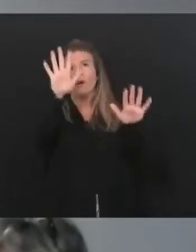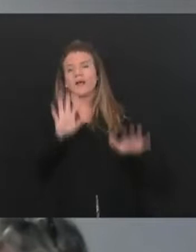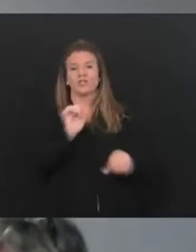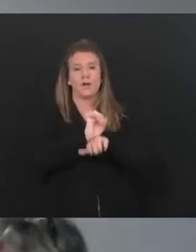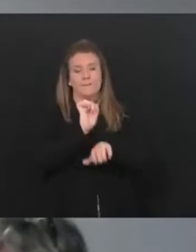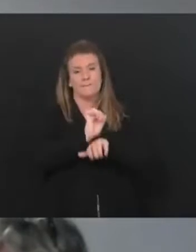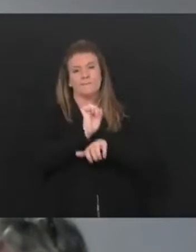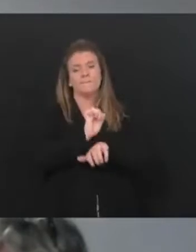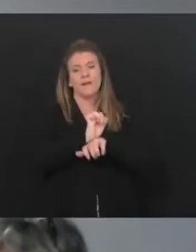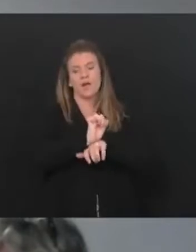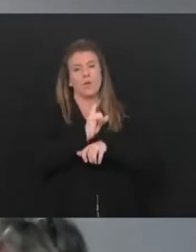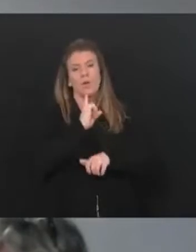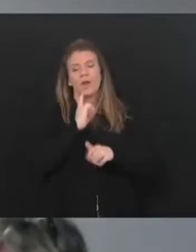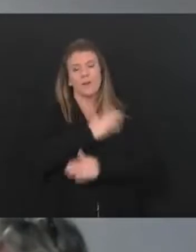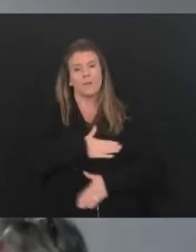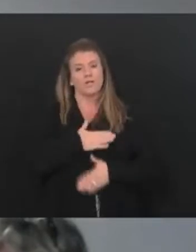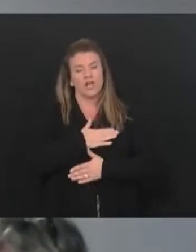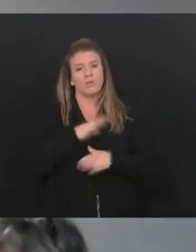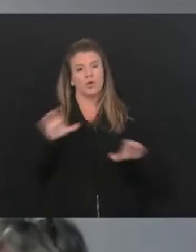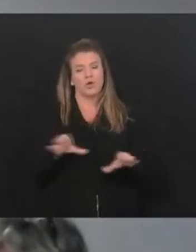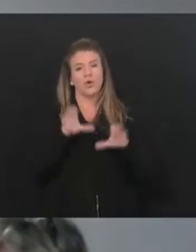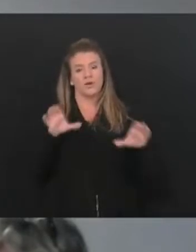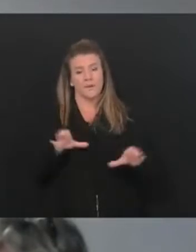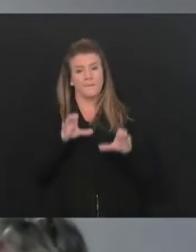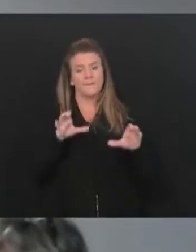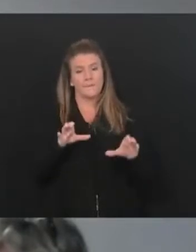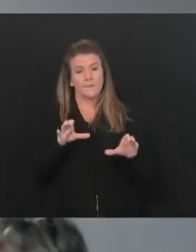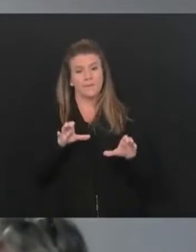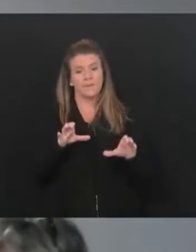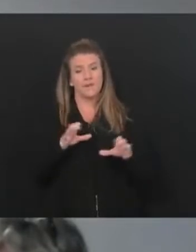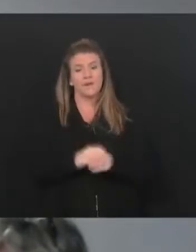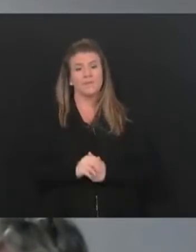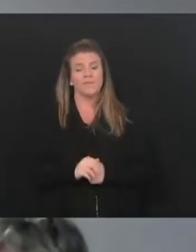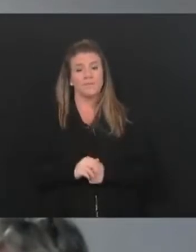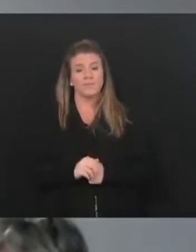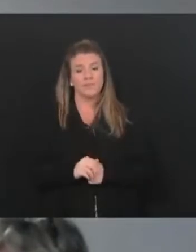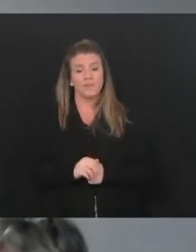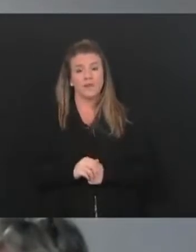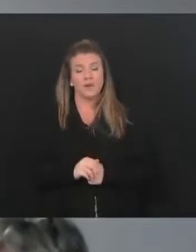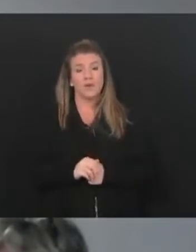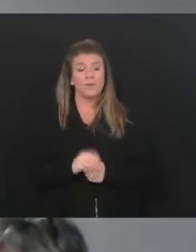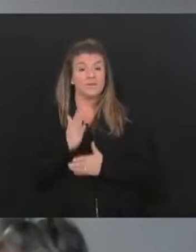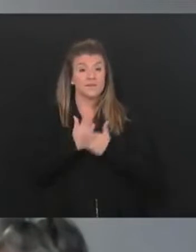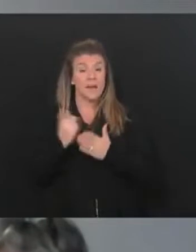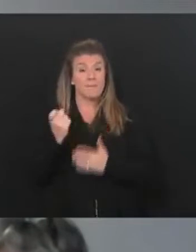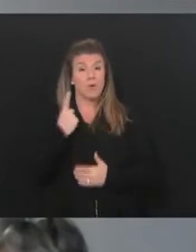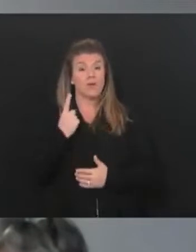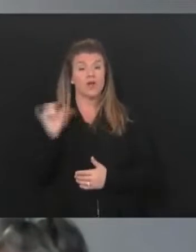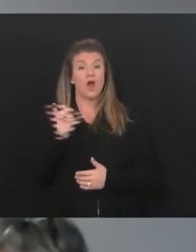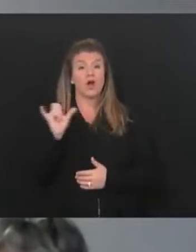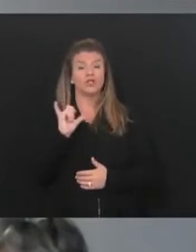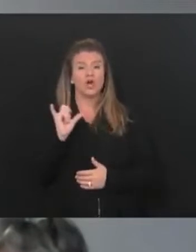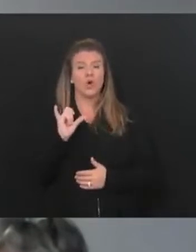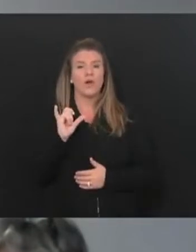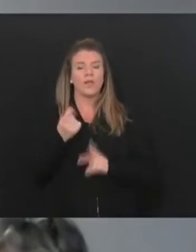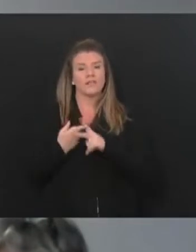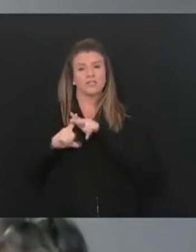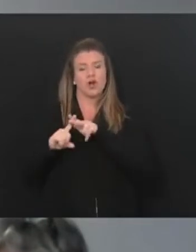MENTIONED A COUPLE OF DAYS AGO WE ALSO WANT TO SAY THANK YOU, DOING A TERRIFIC JOB OUT THERE, AND WE APPRECIATE WHAT YOU'RE